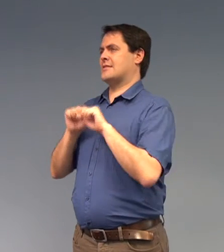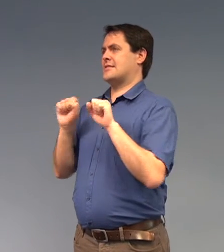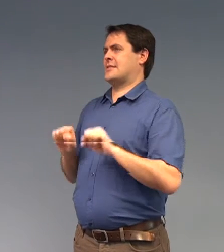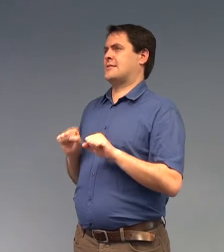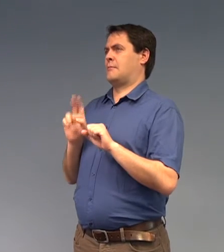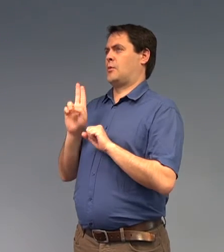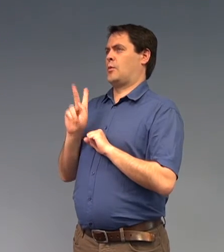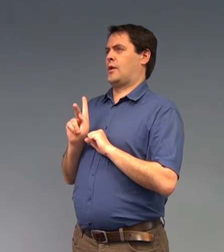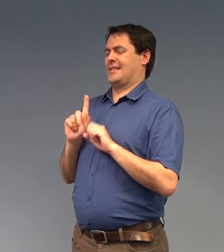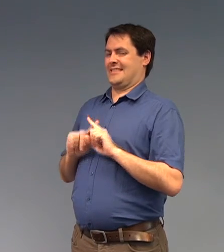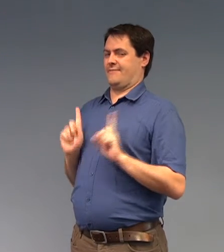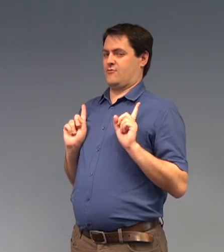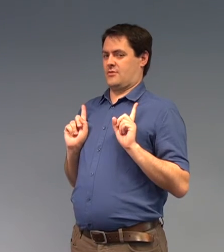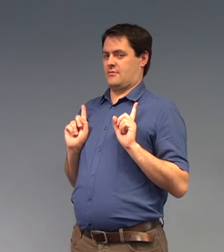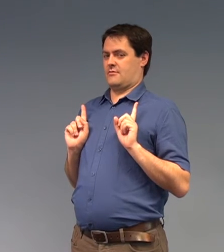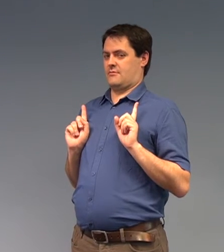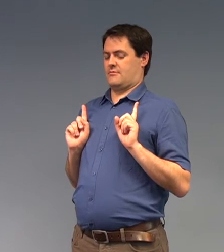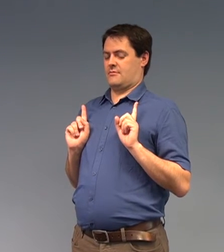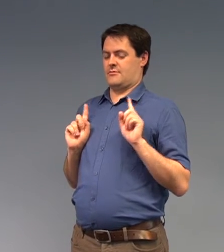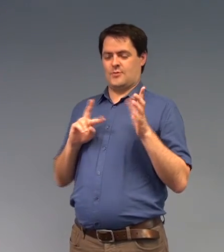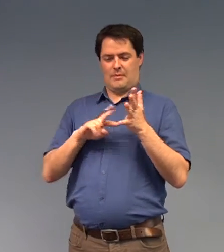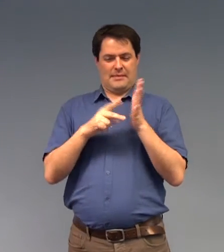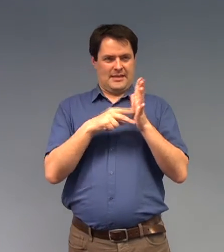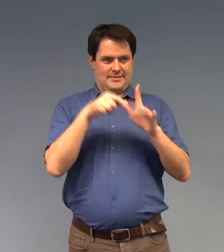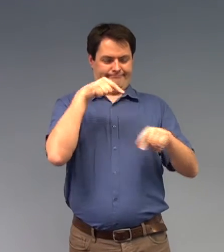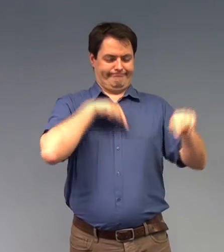That means something quite different in the UK clearly.